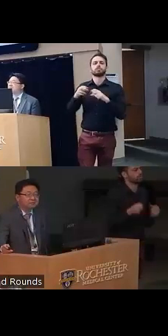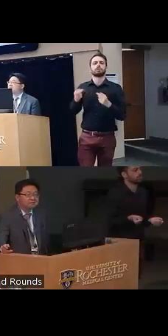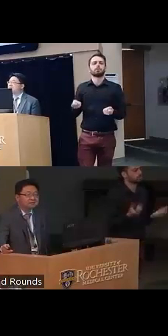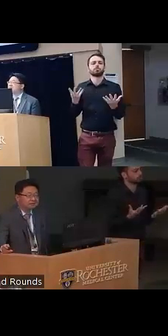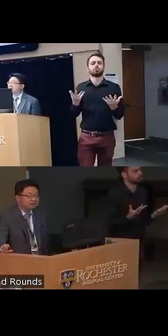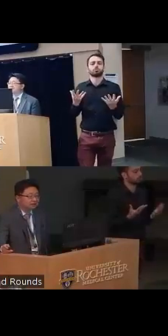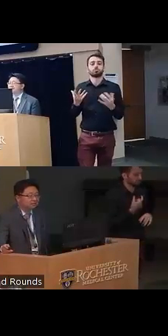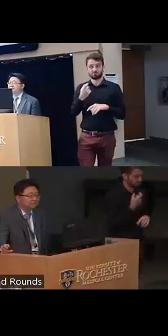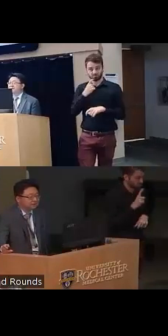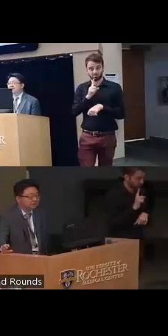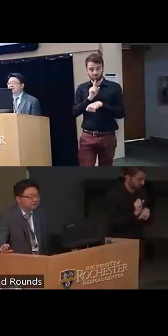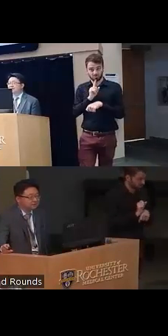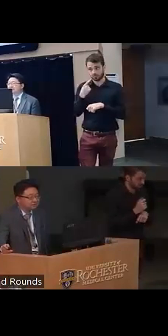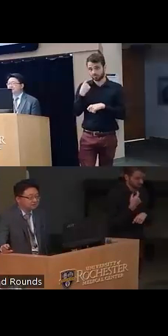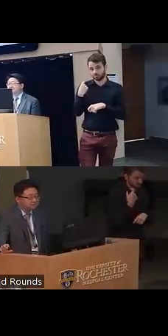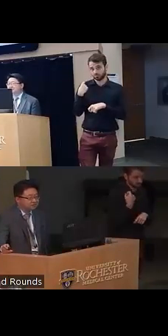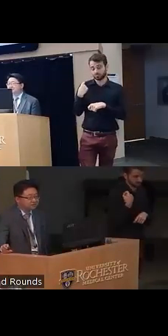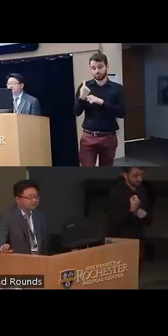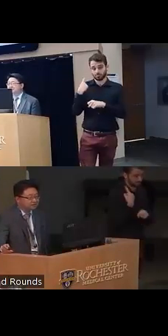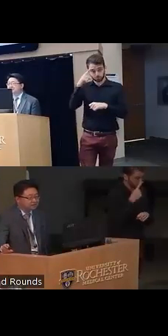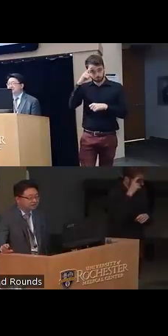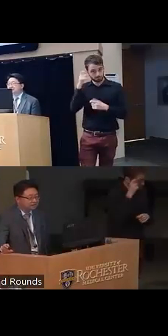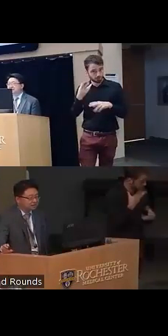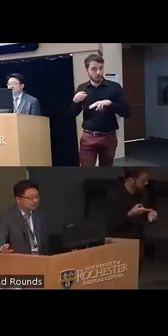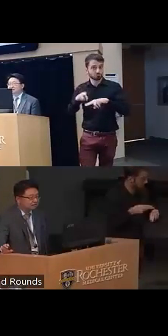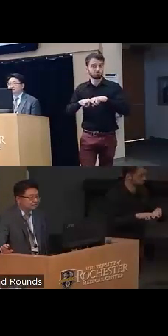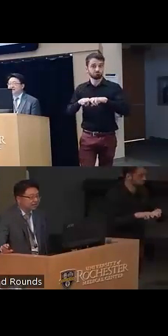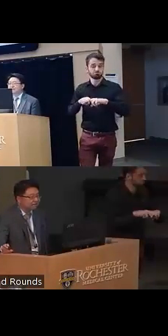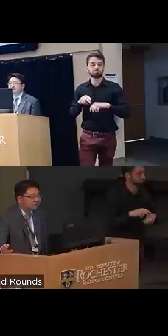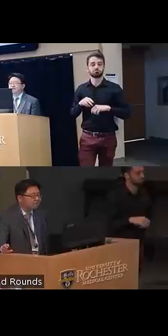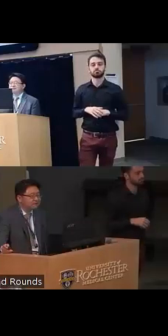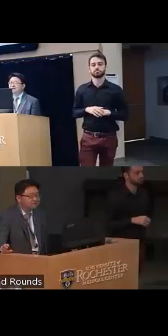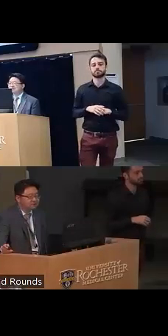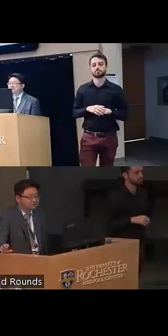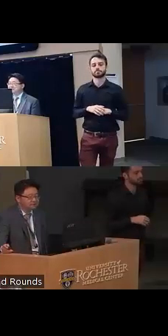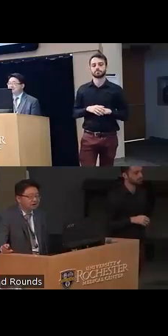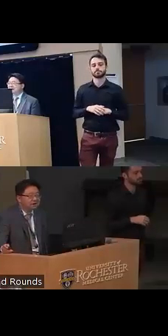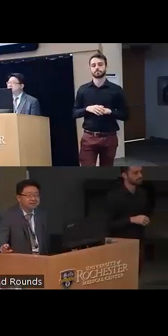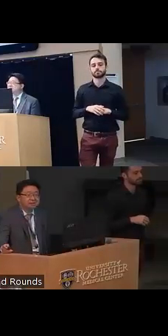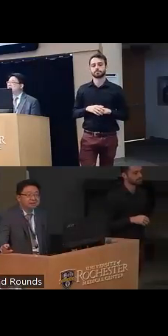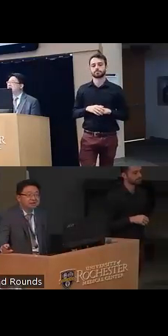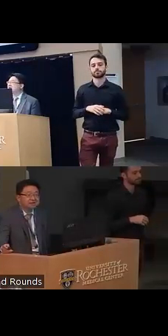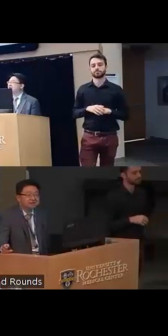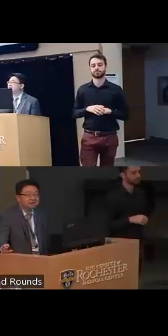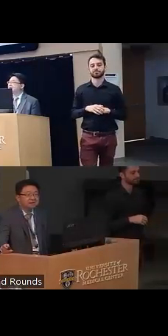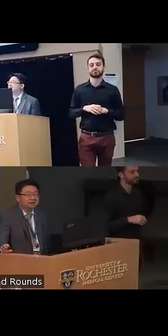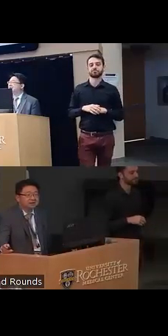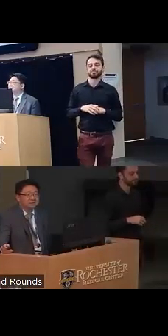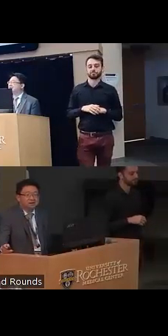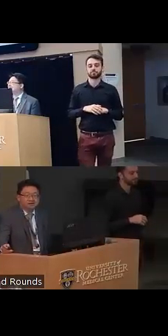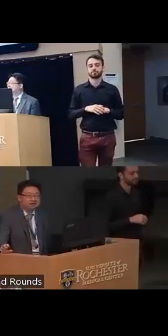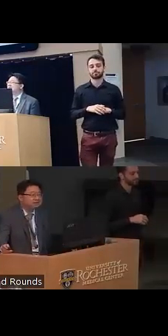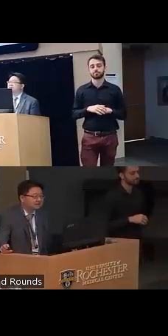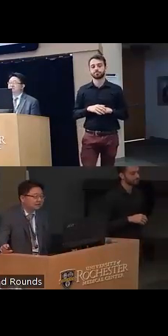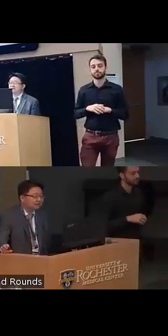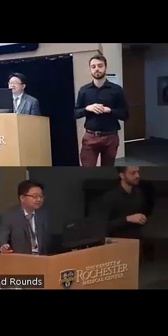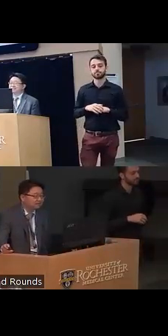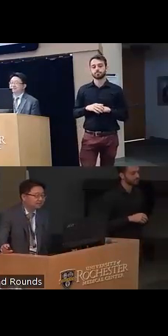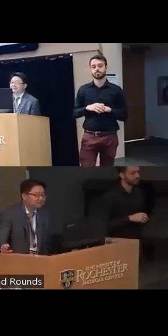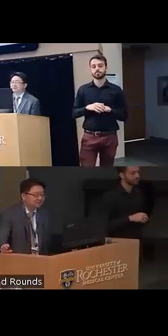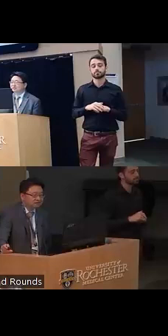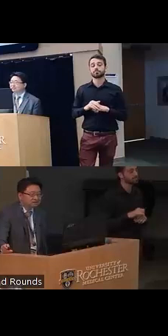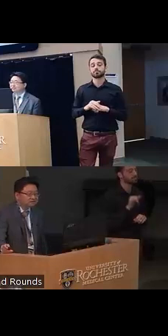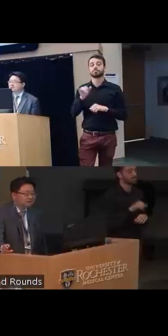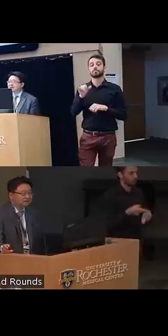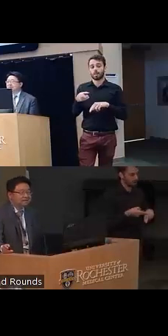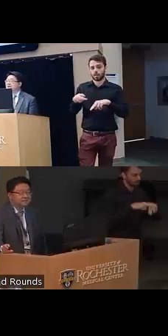increase but ultimately that volume increases largely in the adult side so adult side there